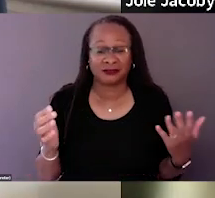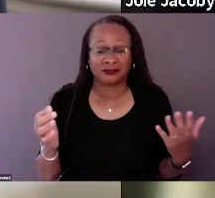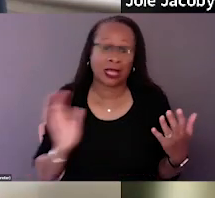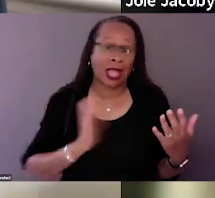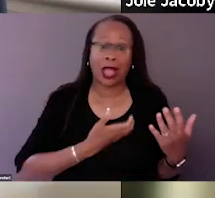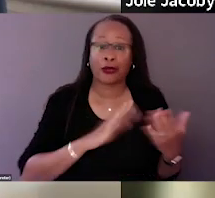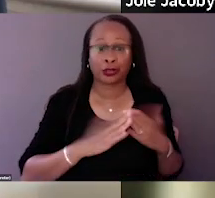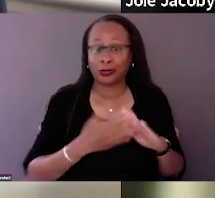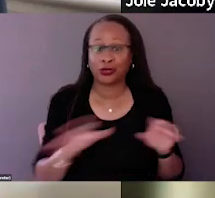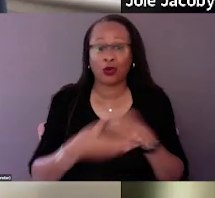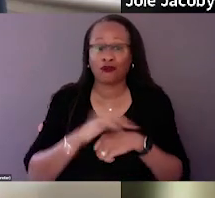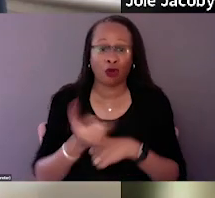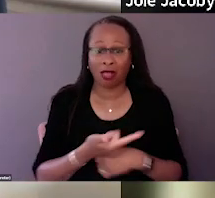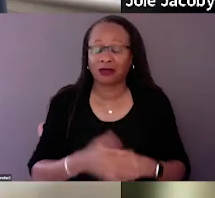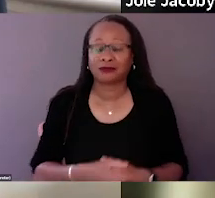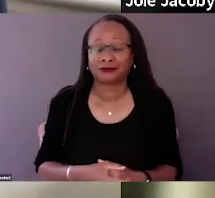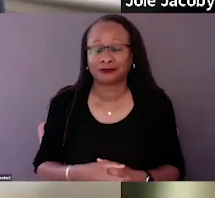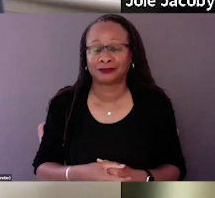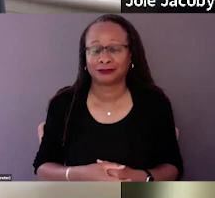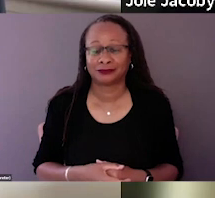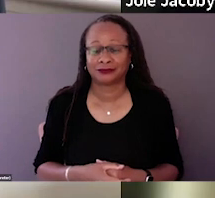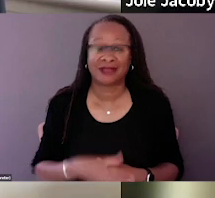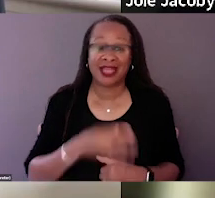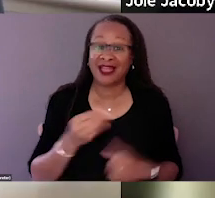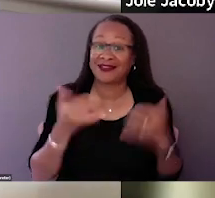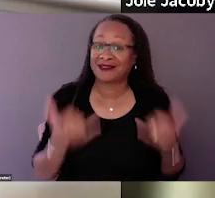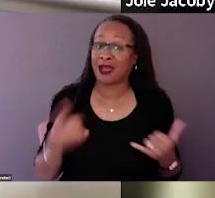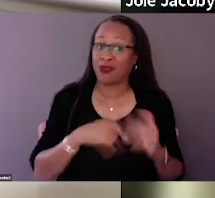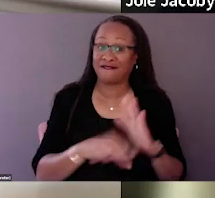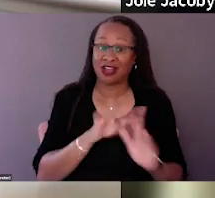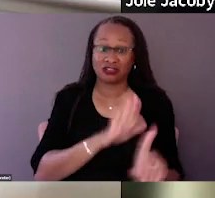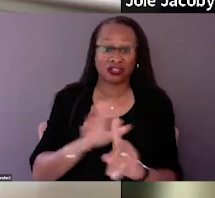And now that we find ourselves in such a political,